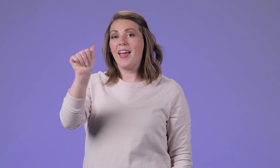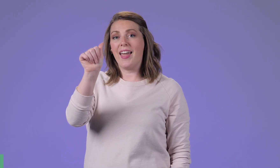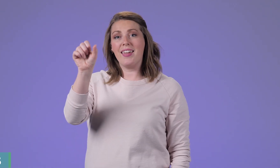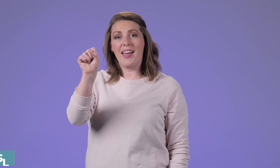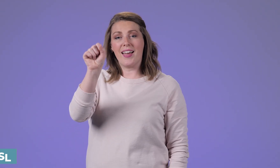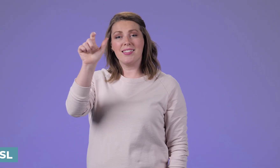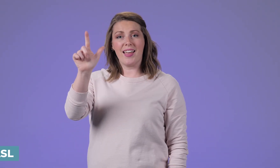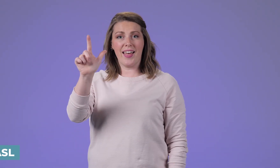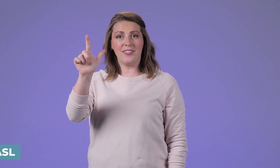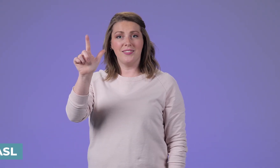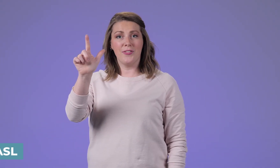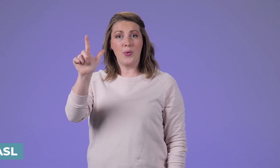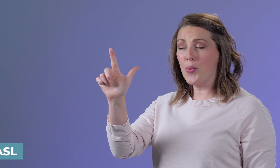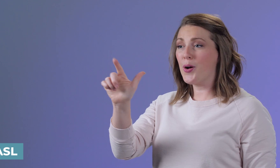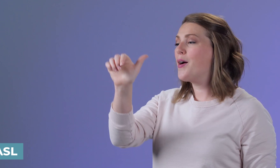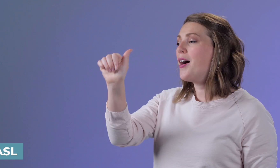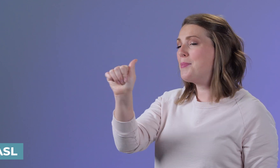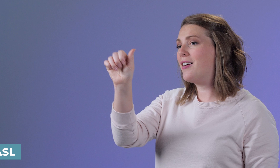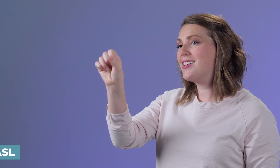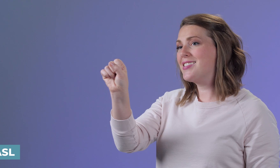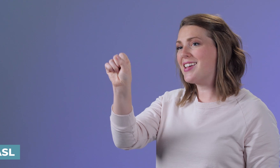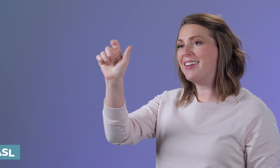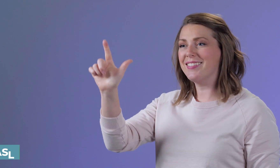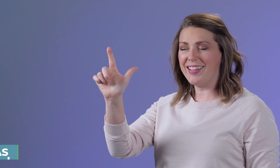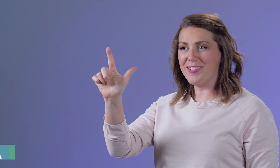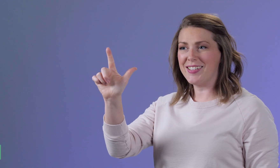a s, l or American Sign Language.